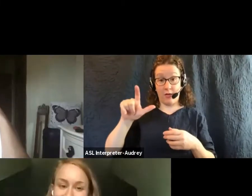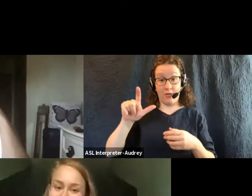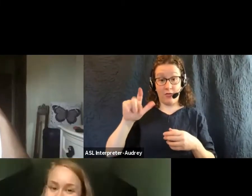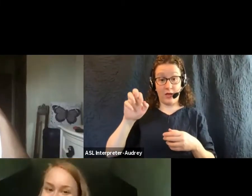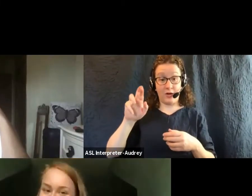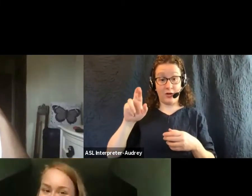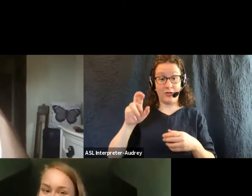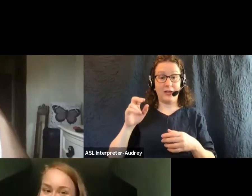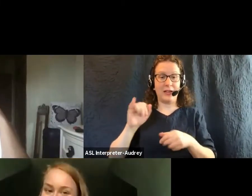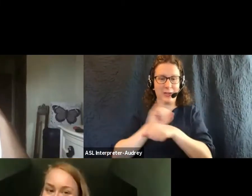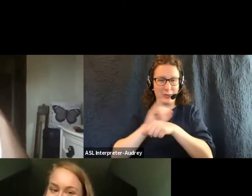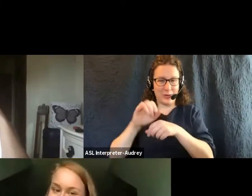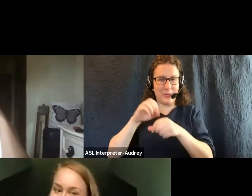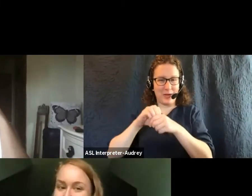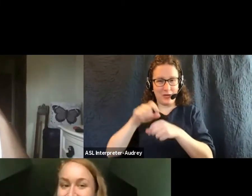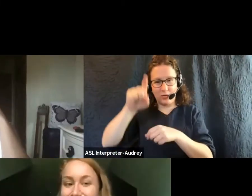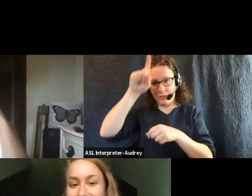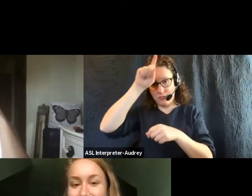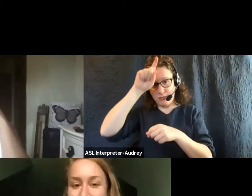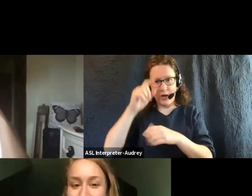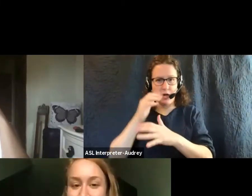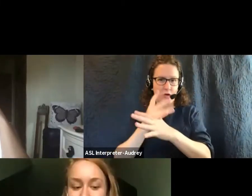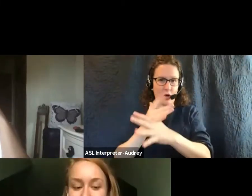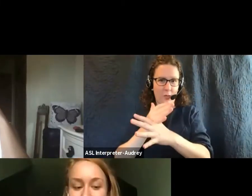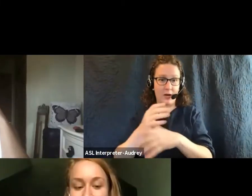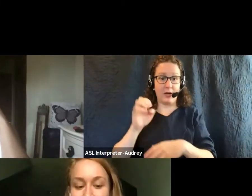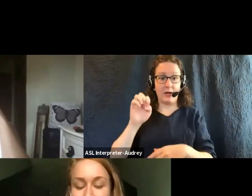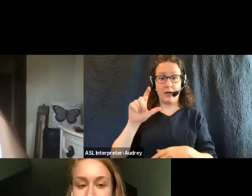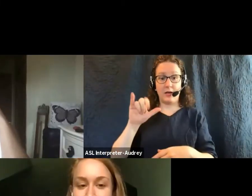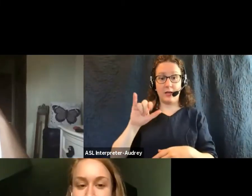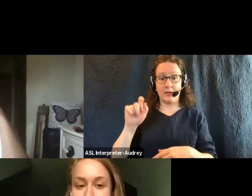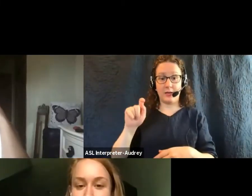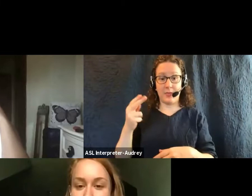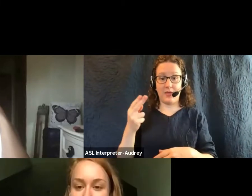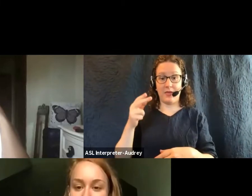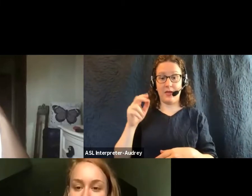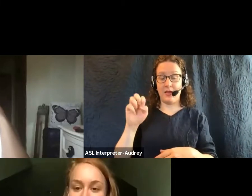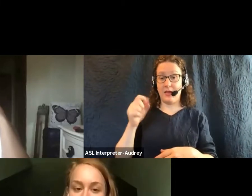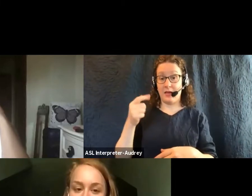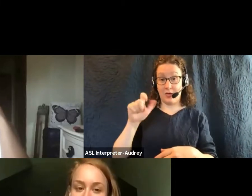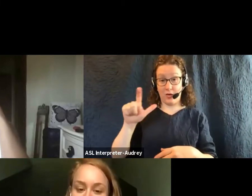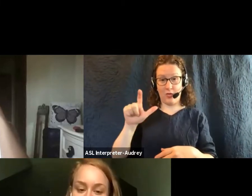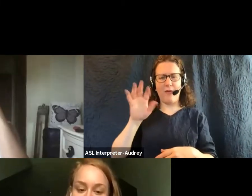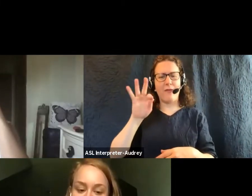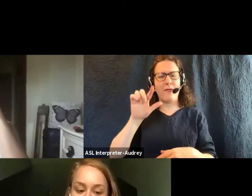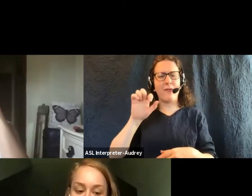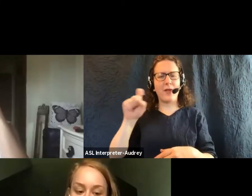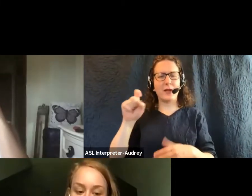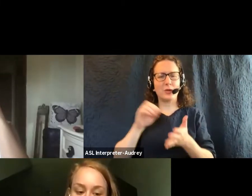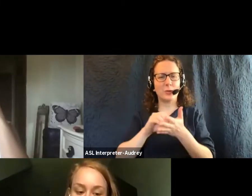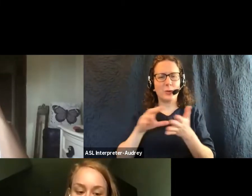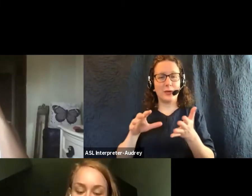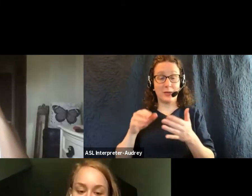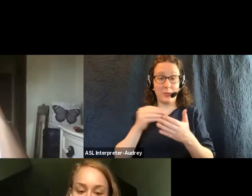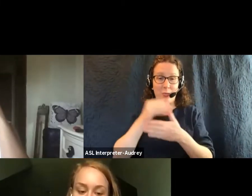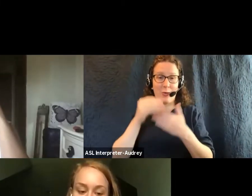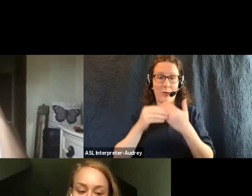Elisabeth Egel, who was a FLEX student I believe last year, FLEX is a program for high school students to spend a year in the